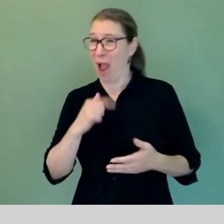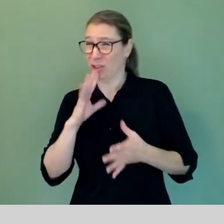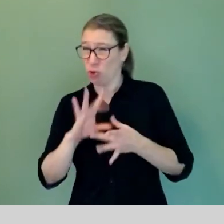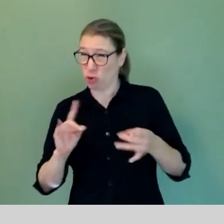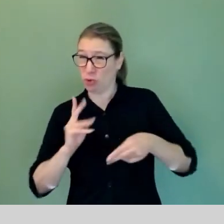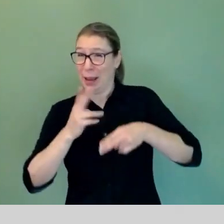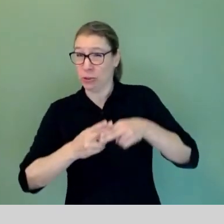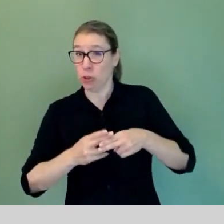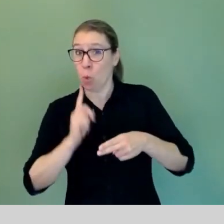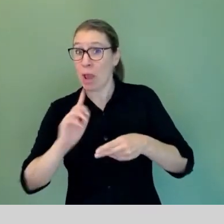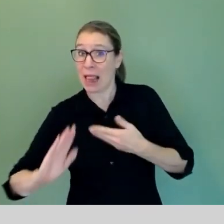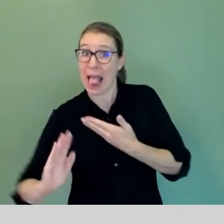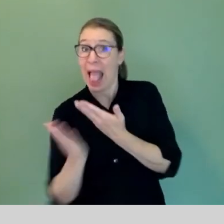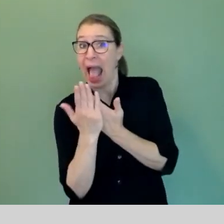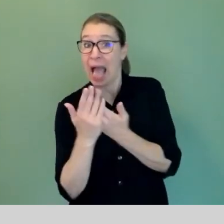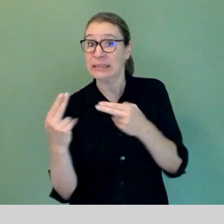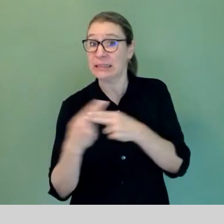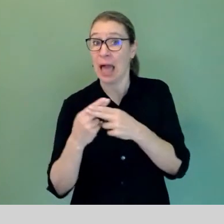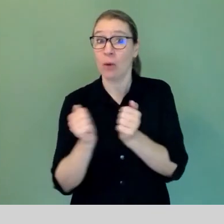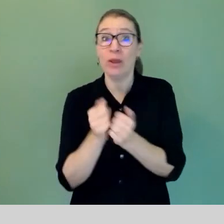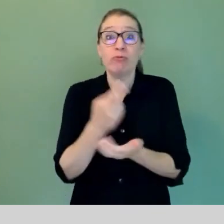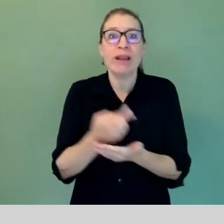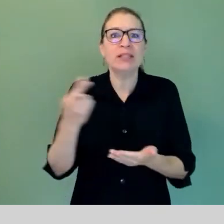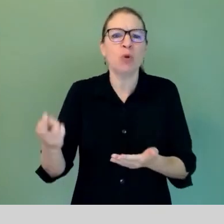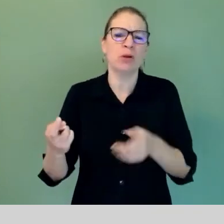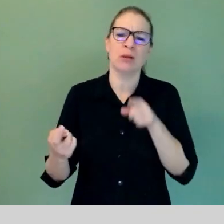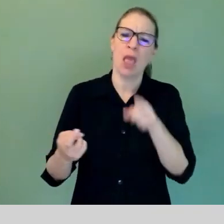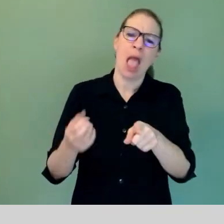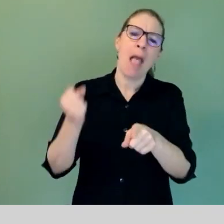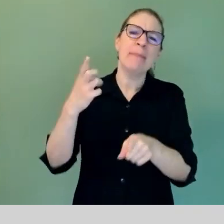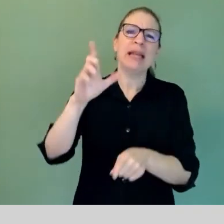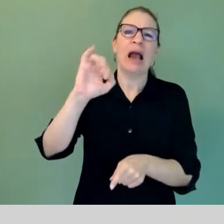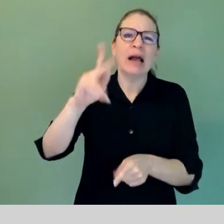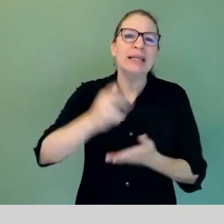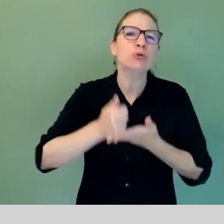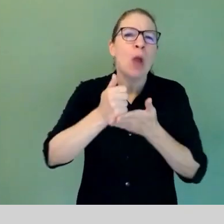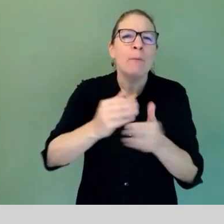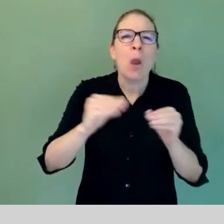Here's a much promise resource slide. It contains links to a lot of things that we could not talk